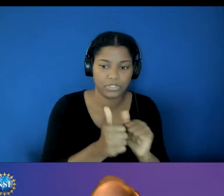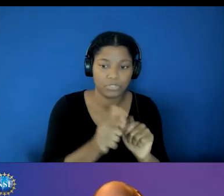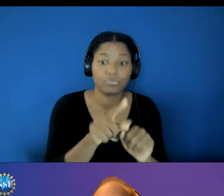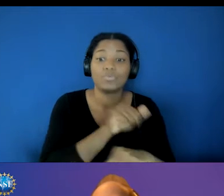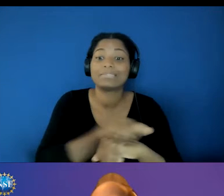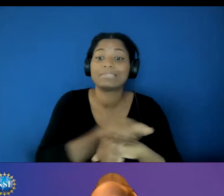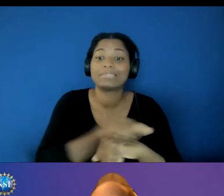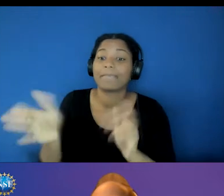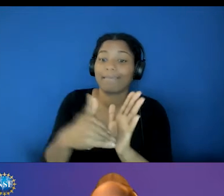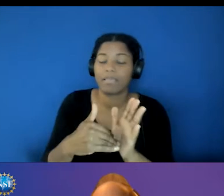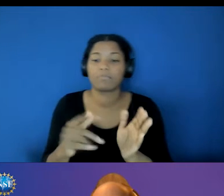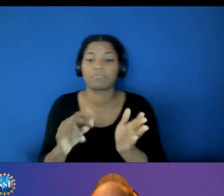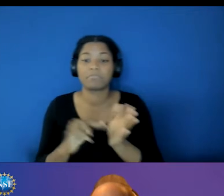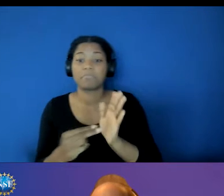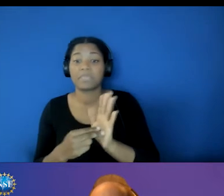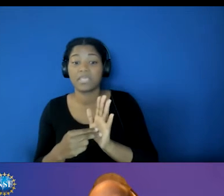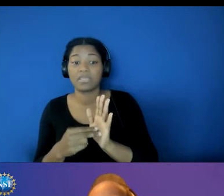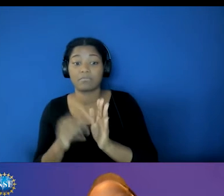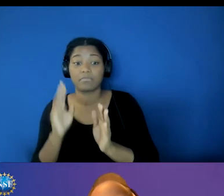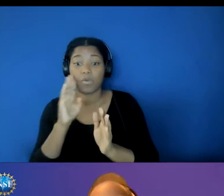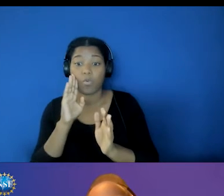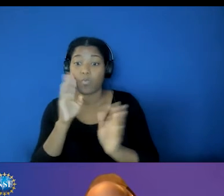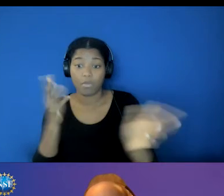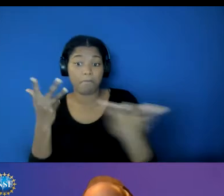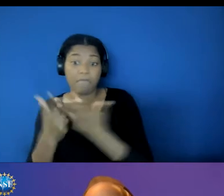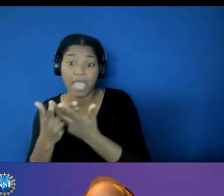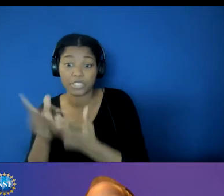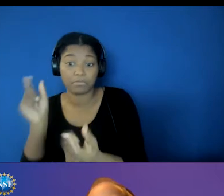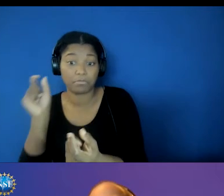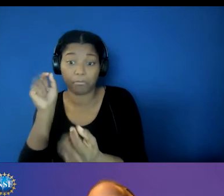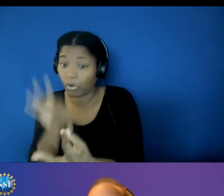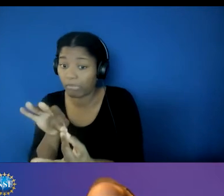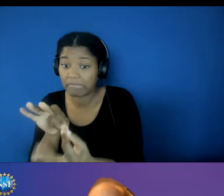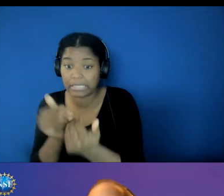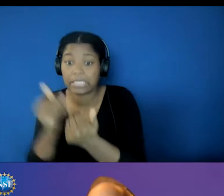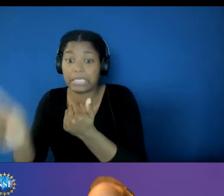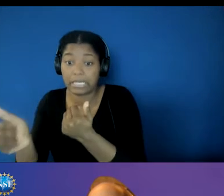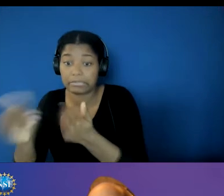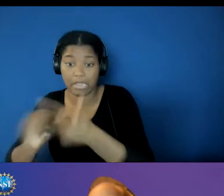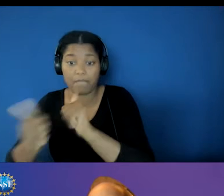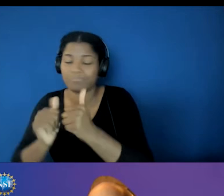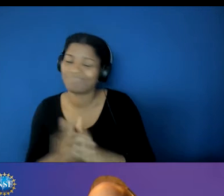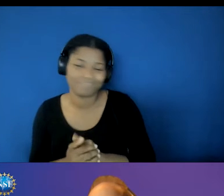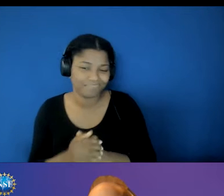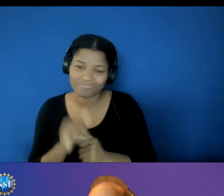That doesn't mean that it's going to fit into the next competition either. So, proposals need to be competitive,